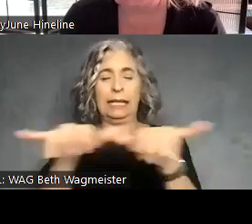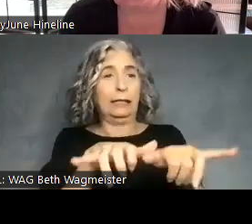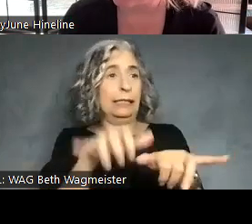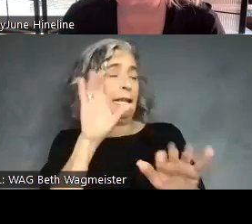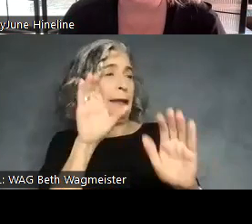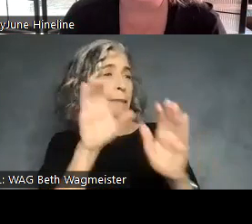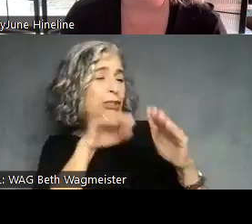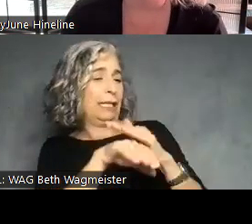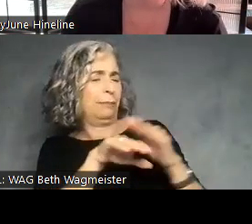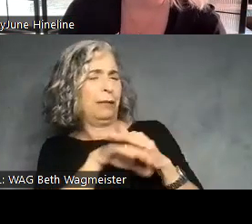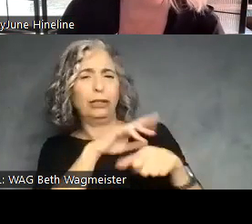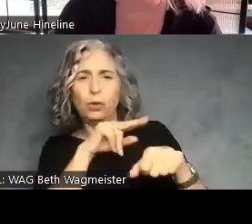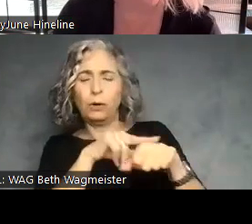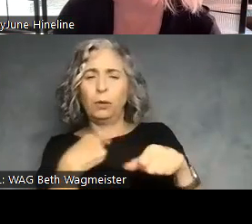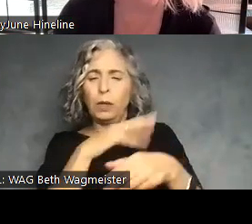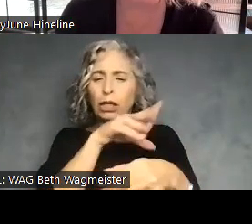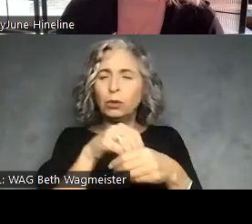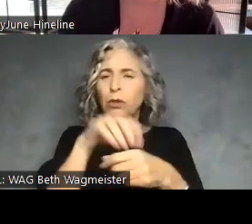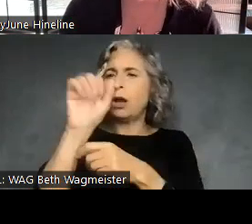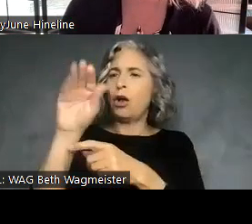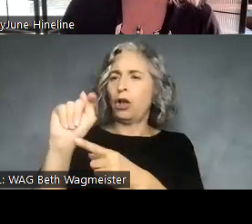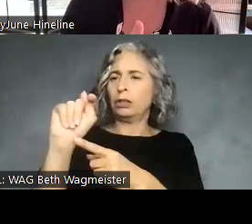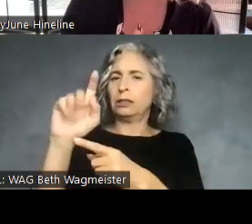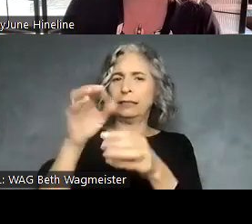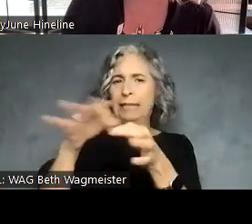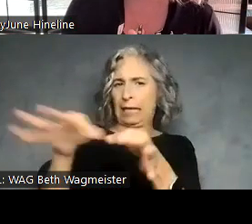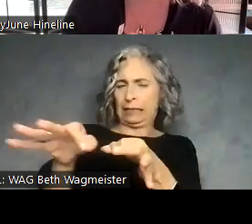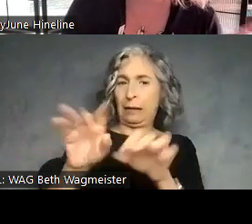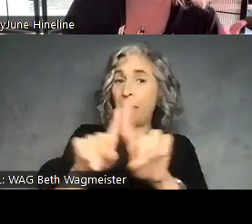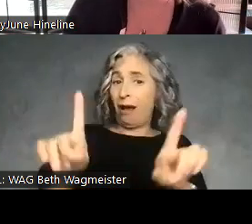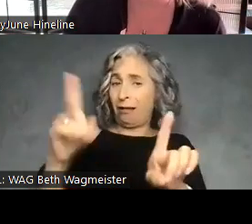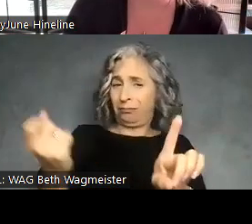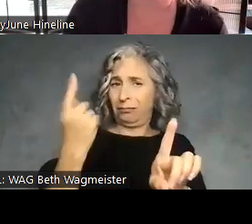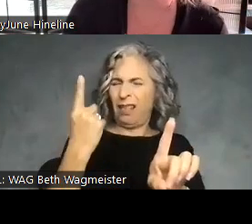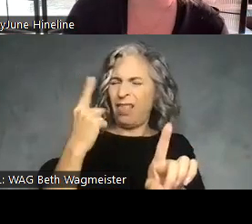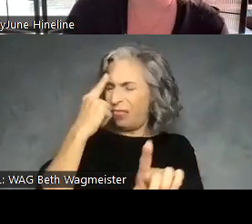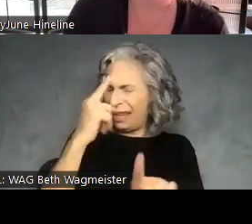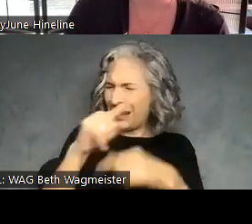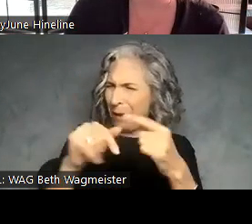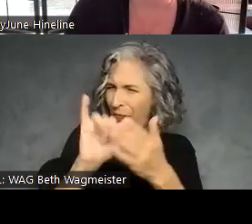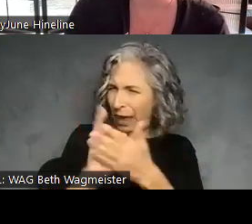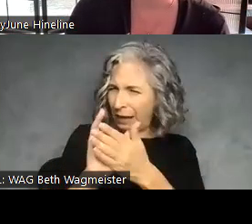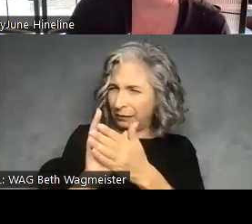But even simple or more straightforward math questions can be difficult for some